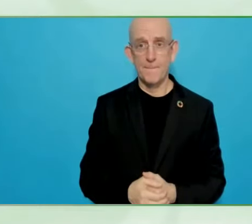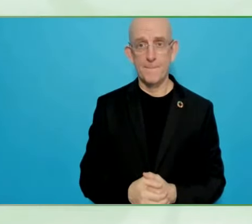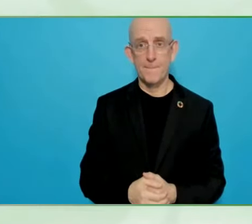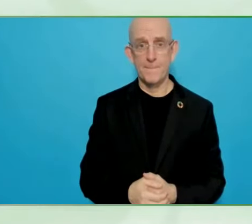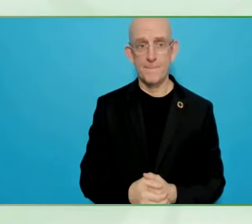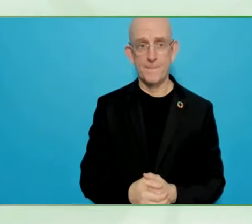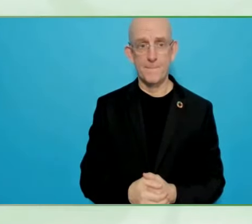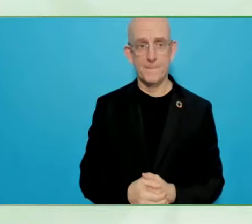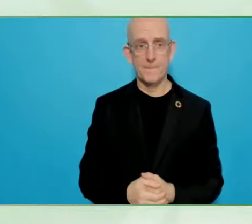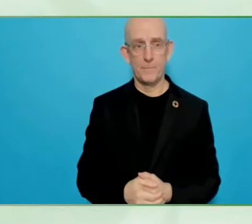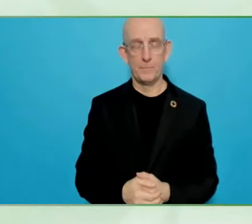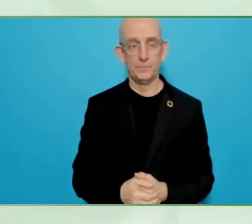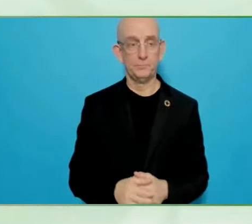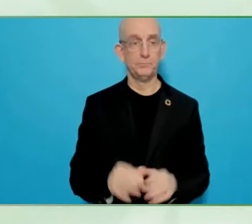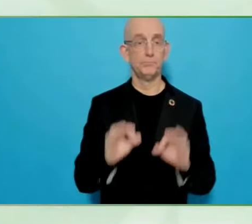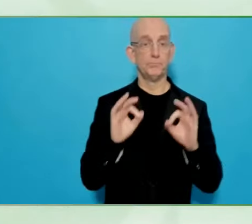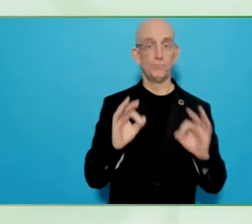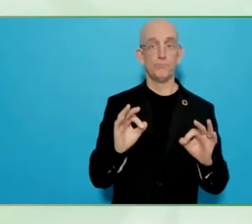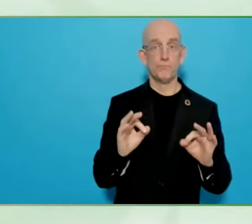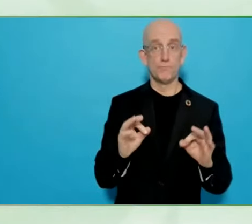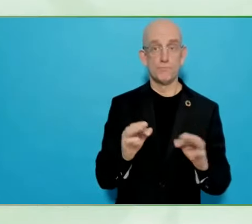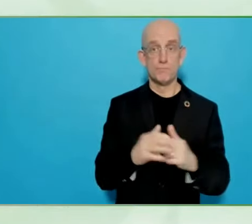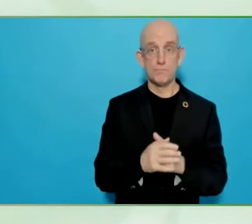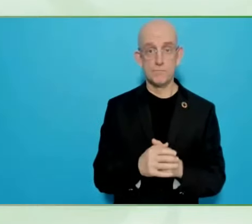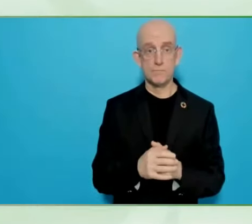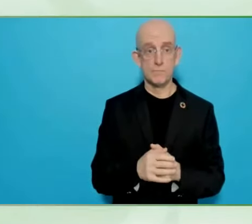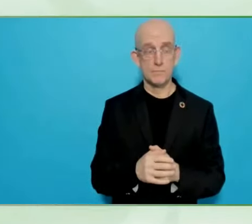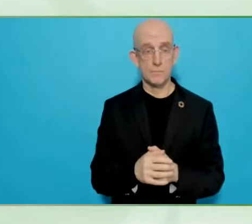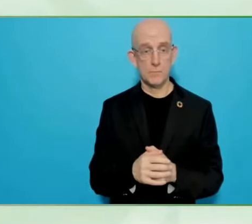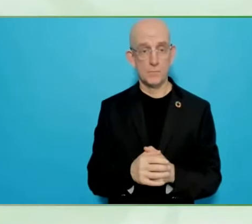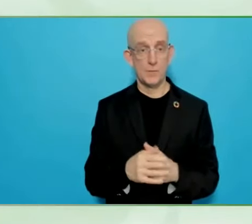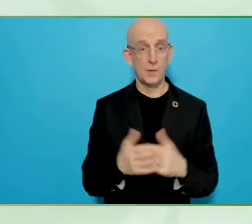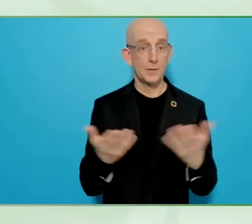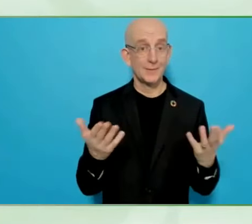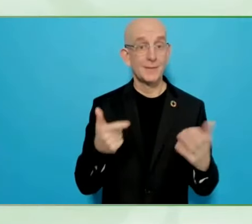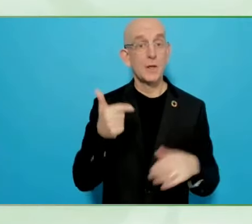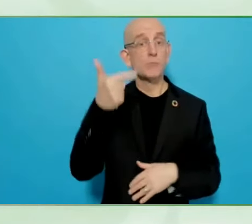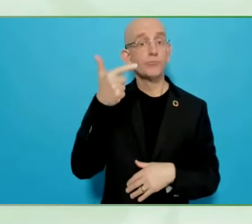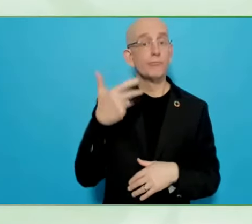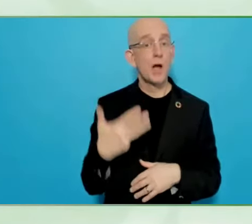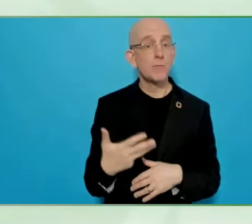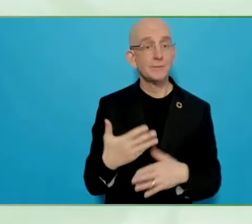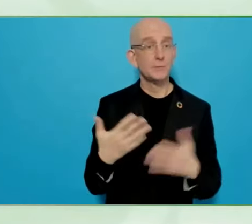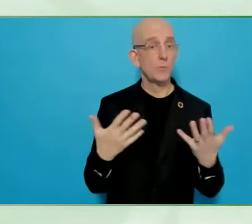consulting the representatives of the member states in the disability